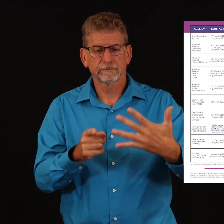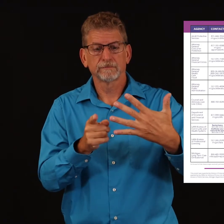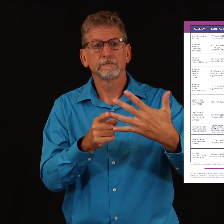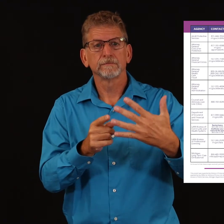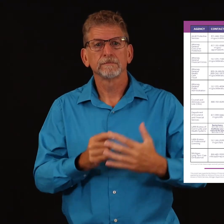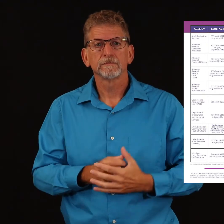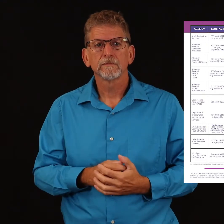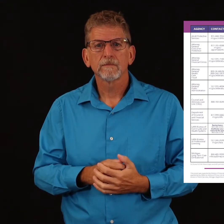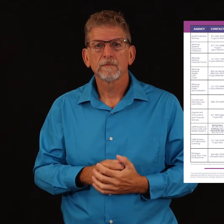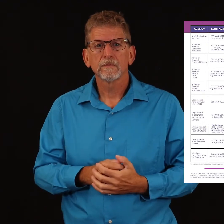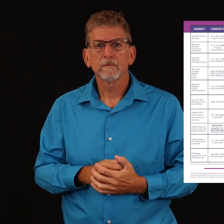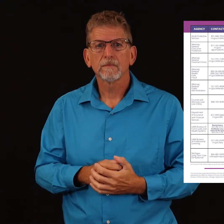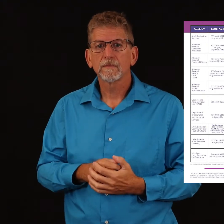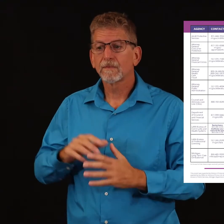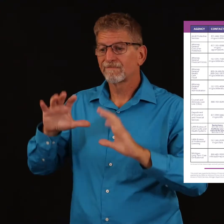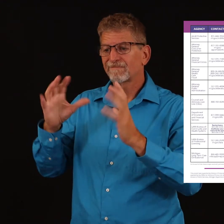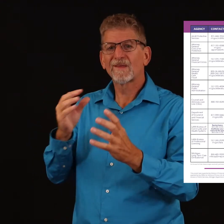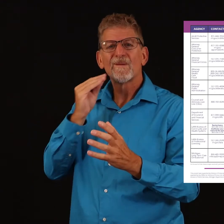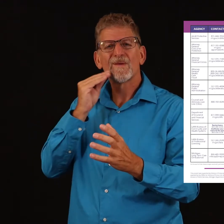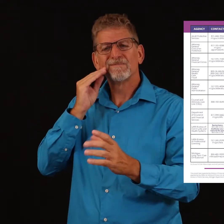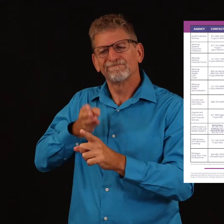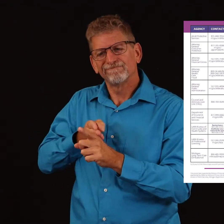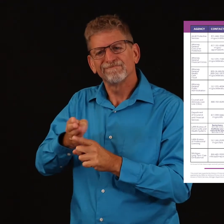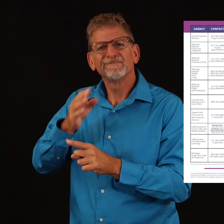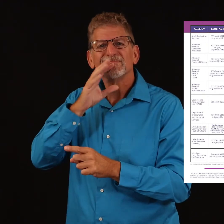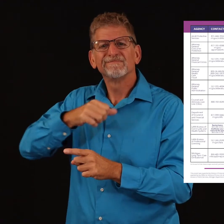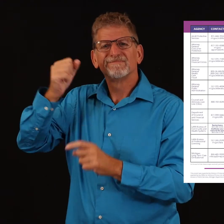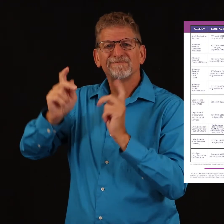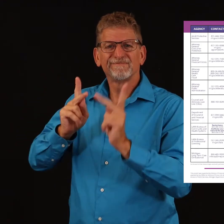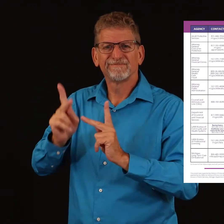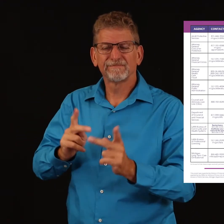A home for the aged; or